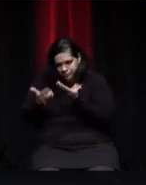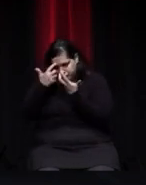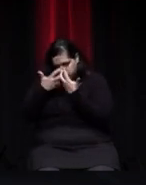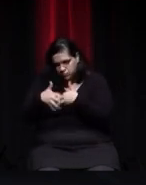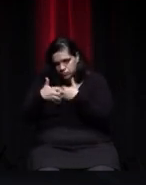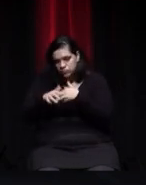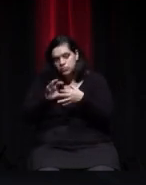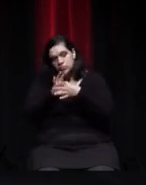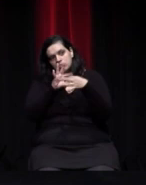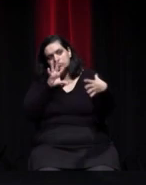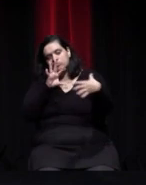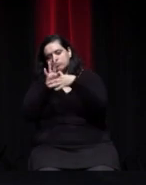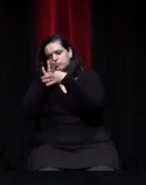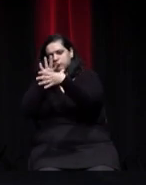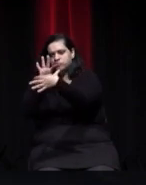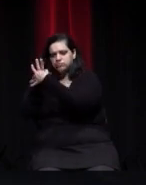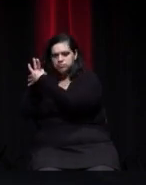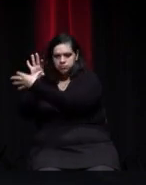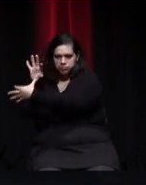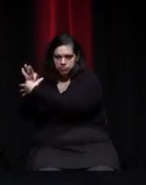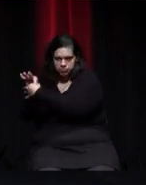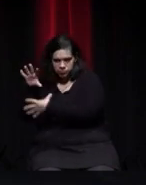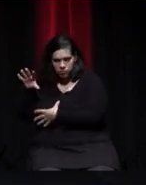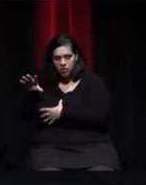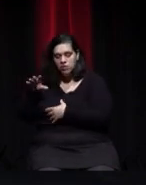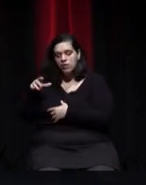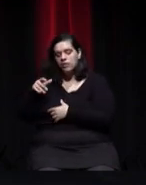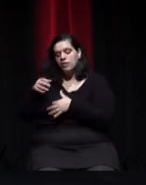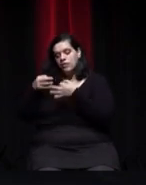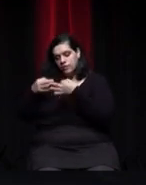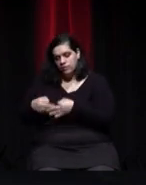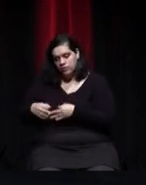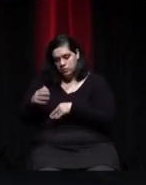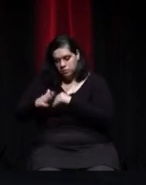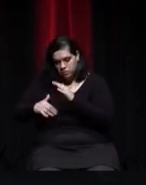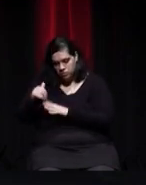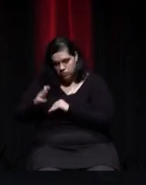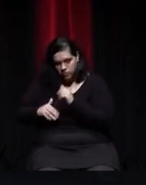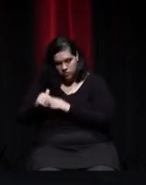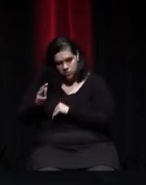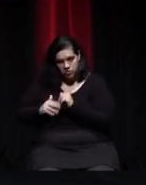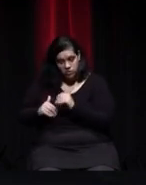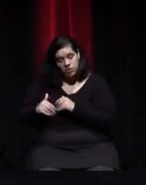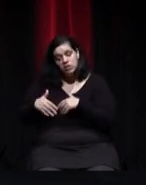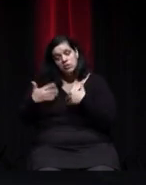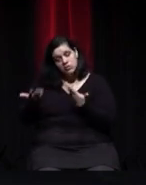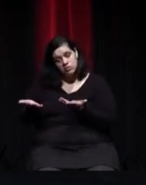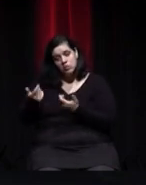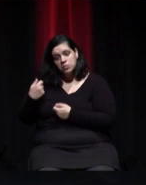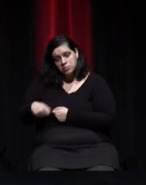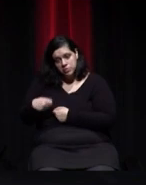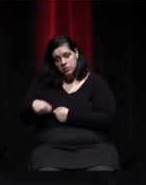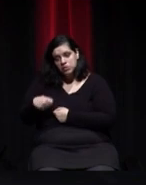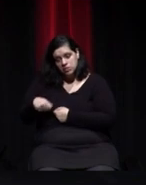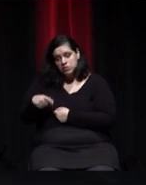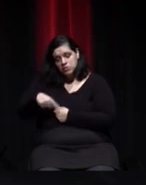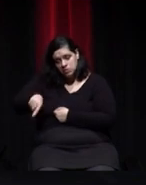Formally, materially independent. For this we need them to be paid for